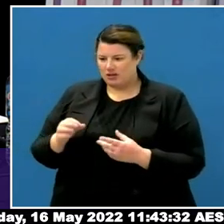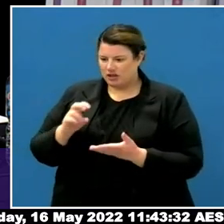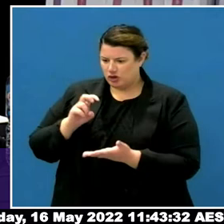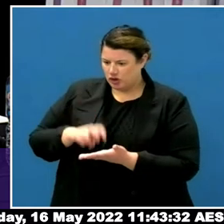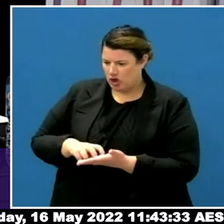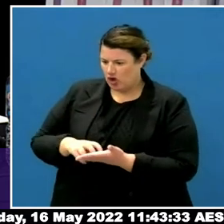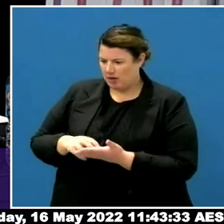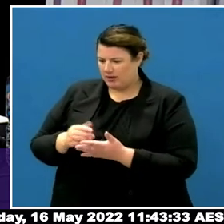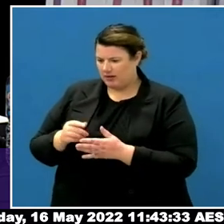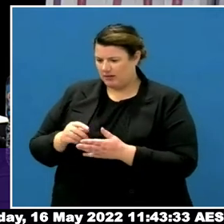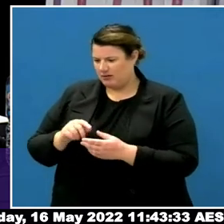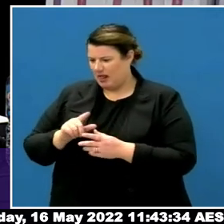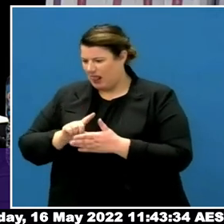timing? SALLY: No.